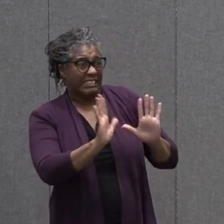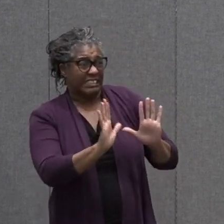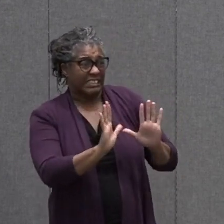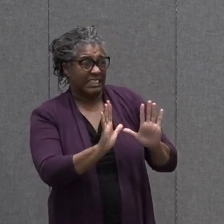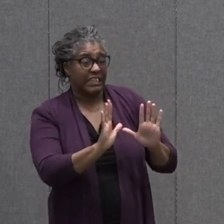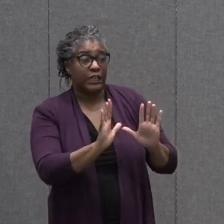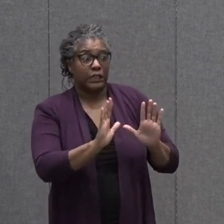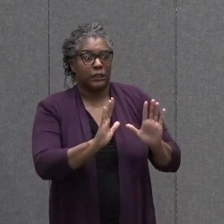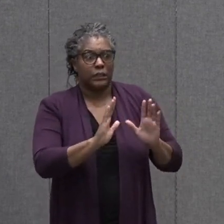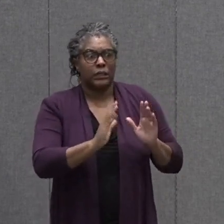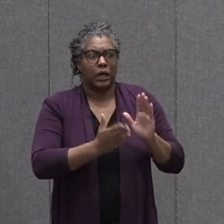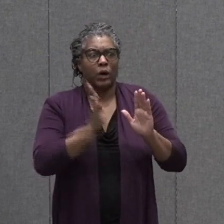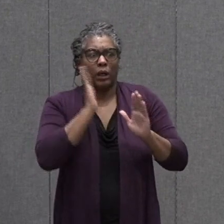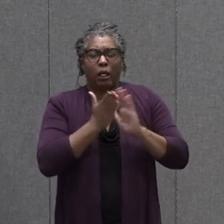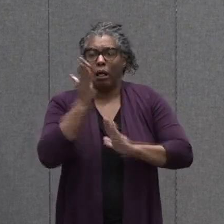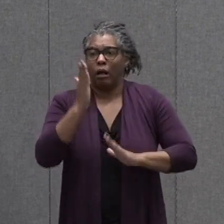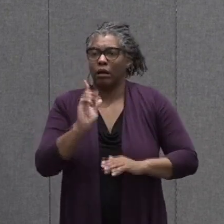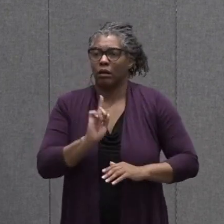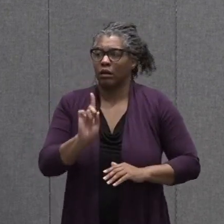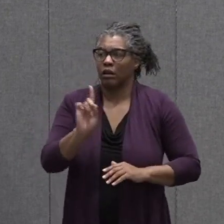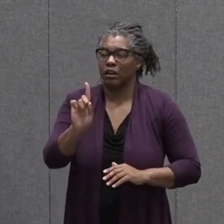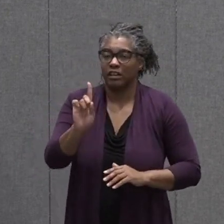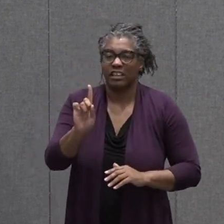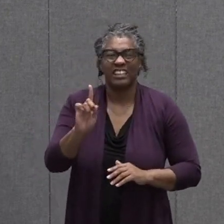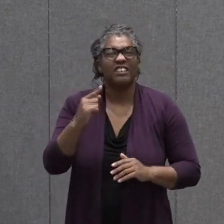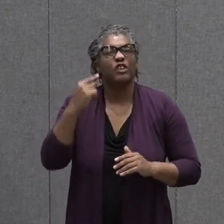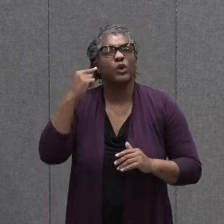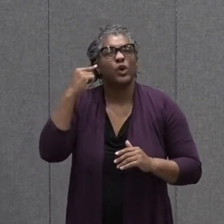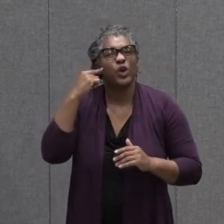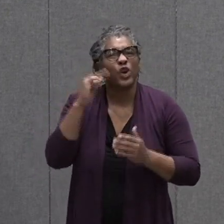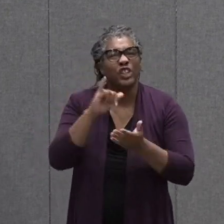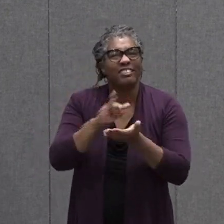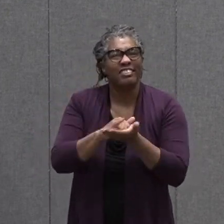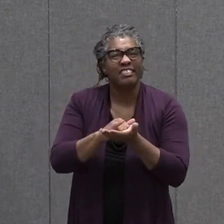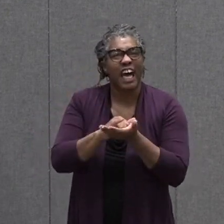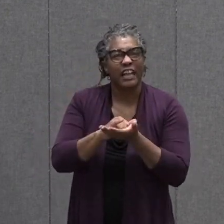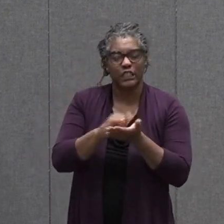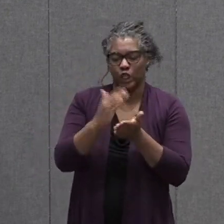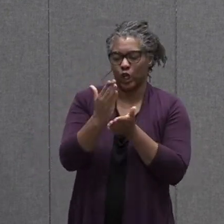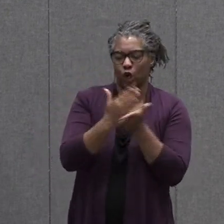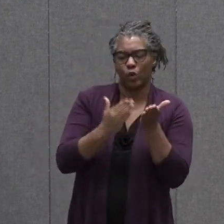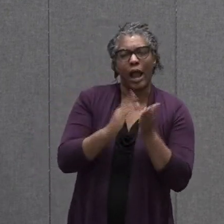Have you ever heard that phrase, cracking me up when you laugh so hard?